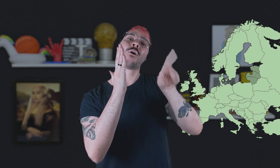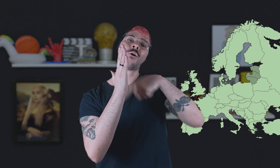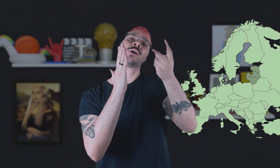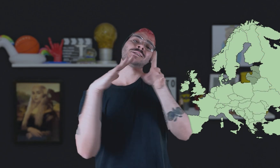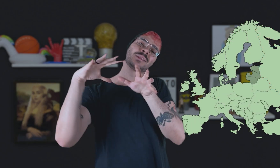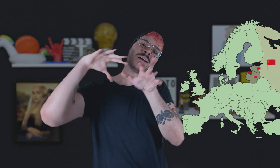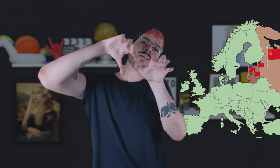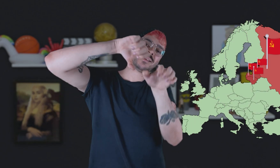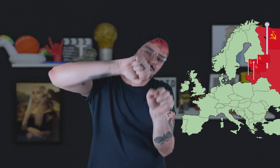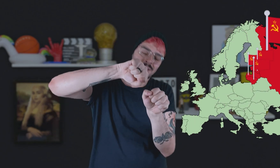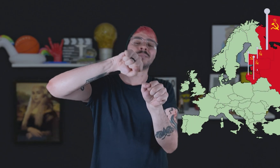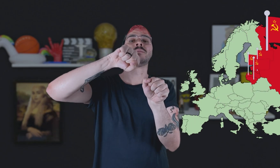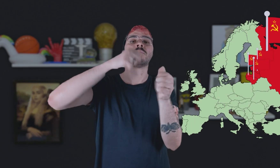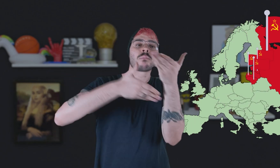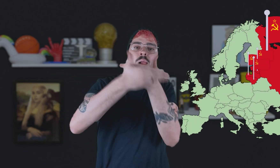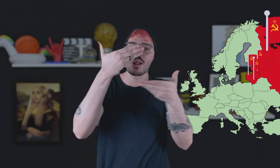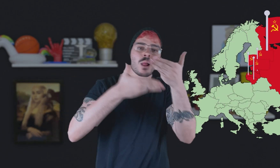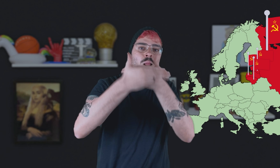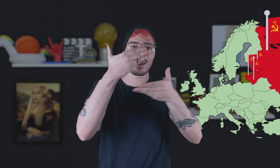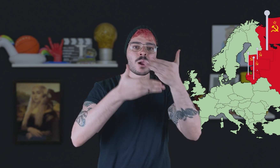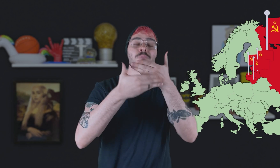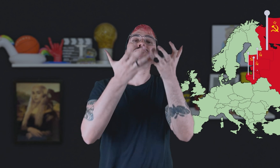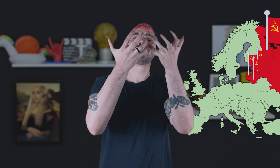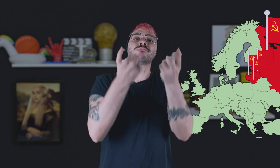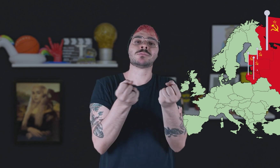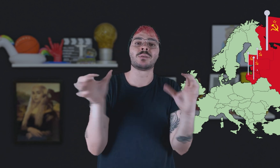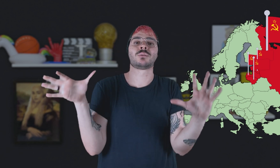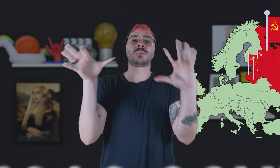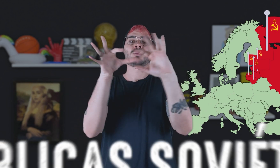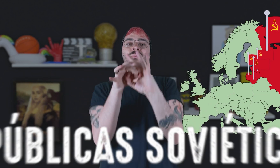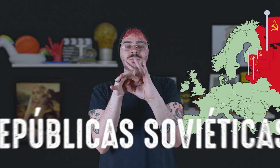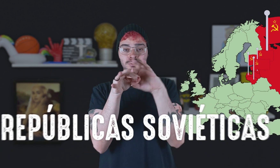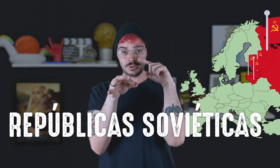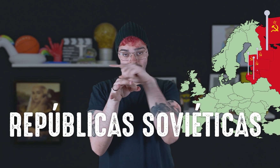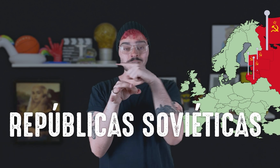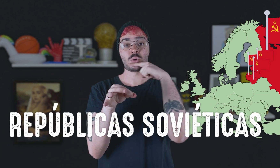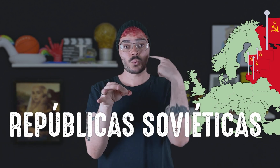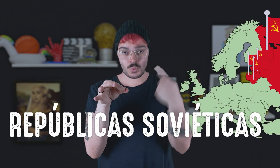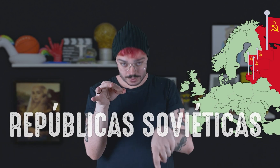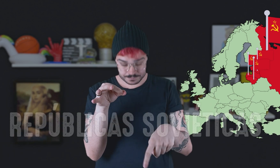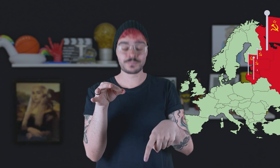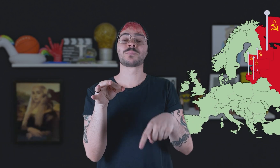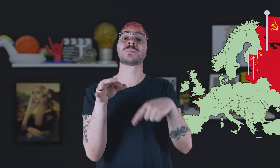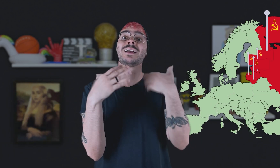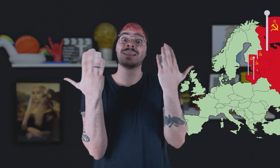and becoming the Soviet republics and dependents of the USSR!